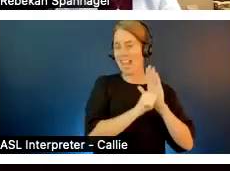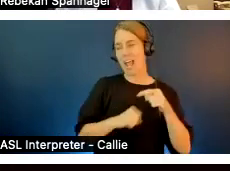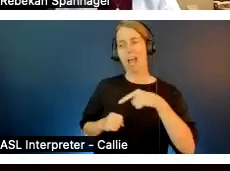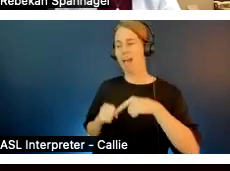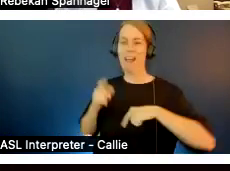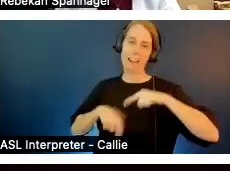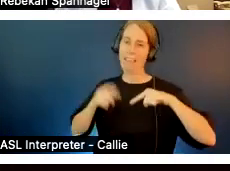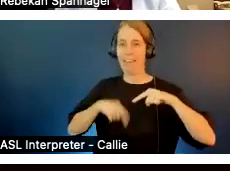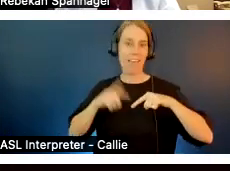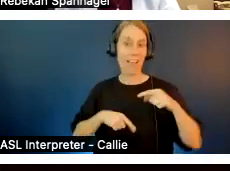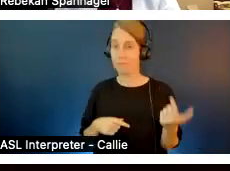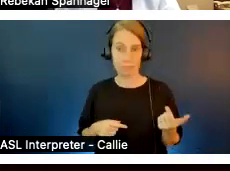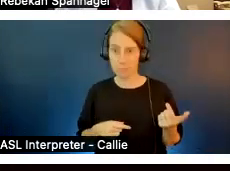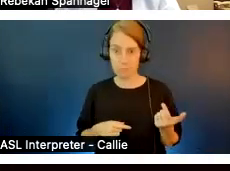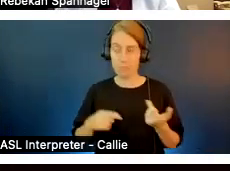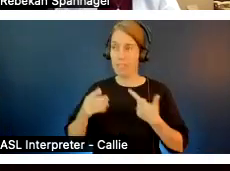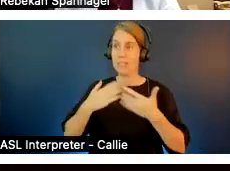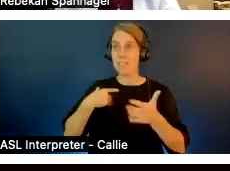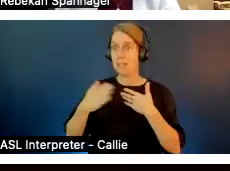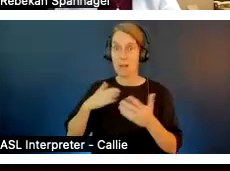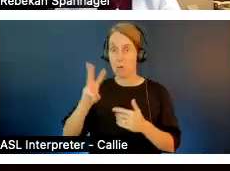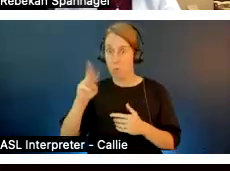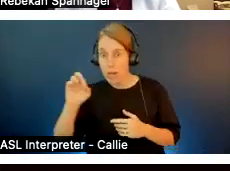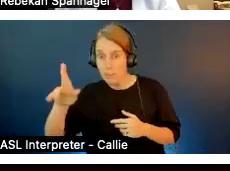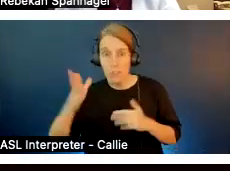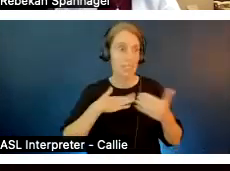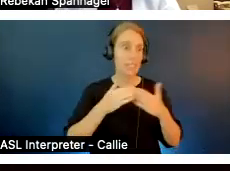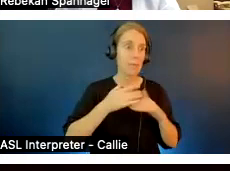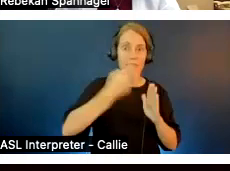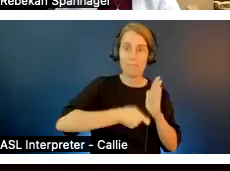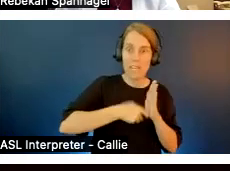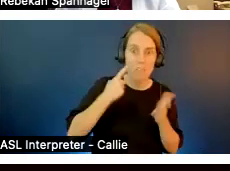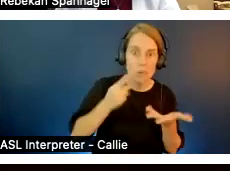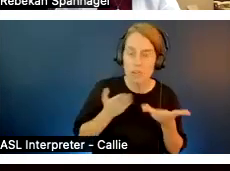doesn't matter who pays for it the first question for children is what conditions do they have